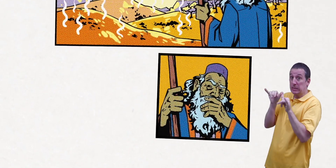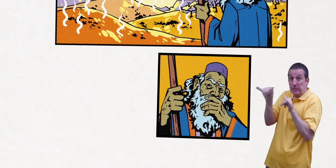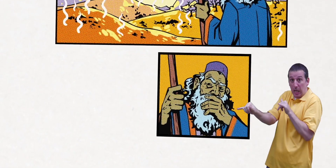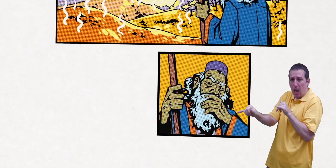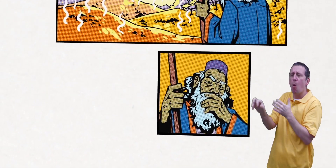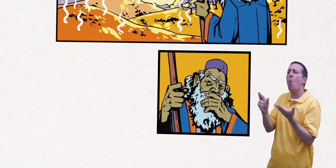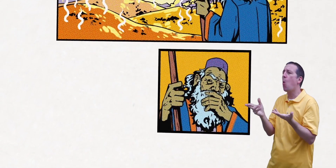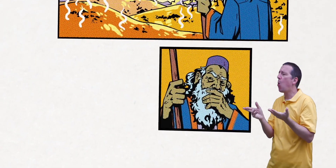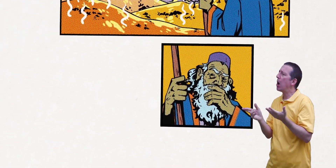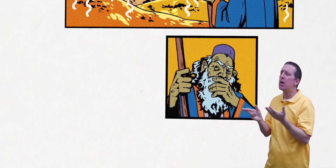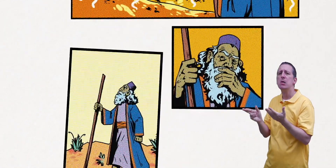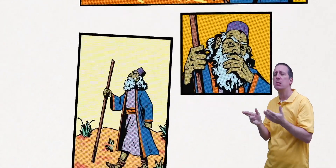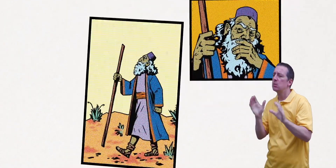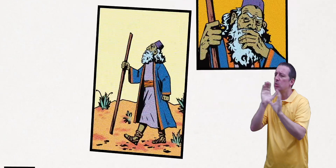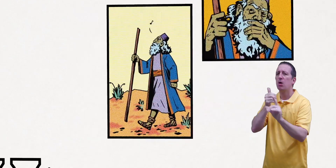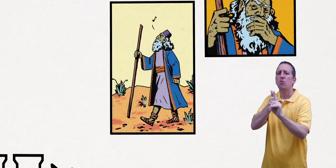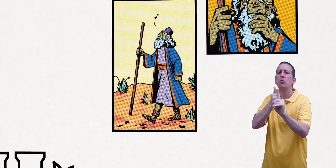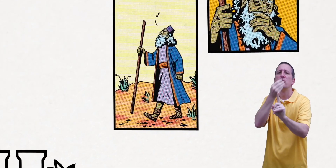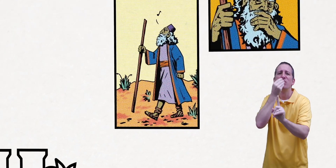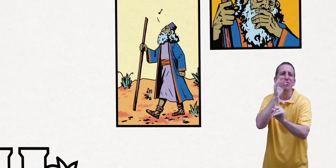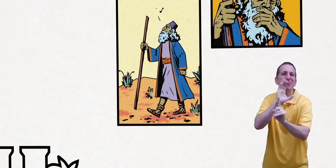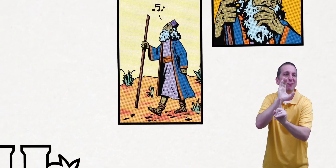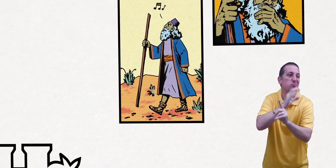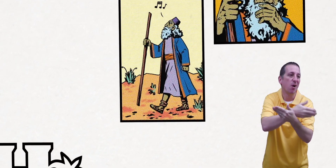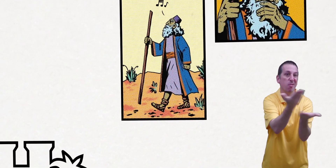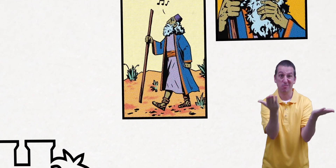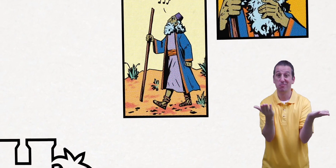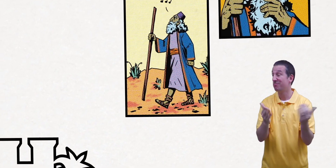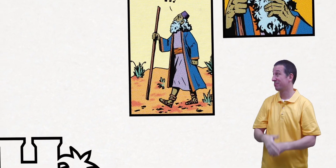Or will he leave the land and go look for food on his own?